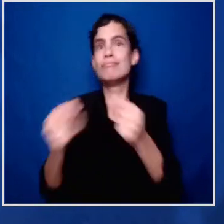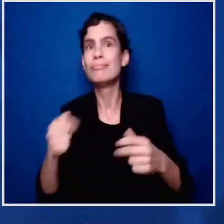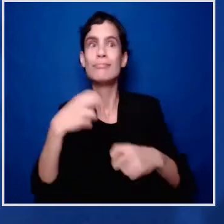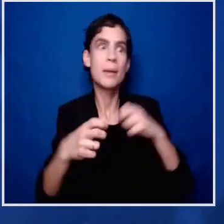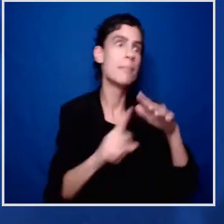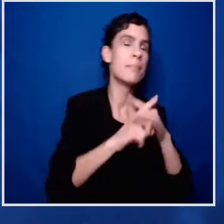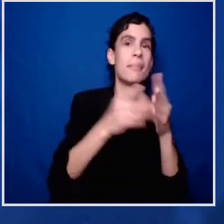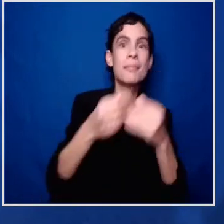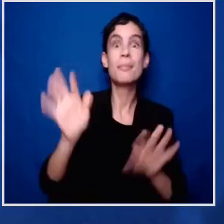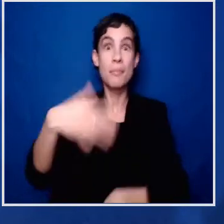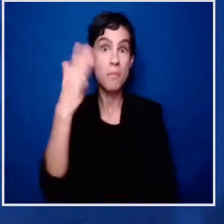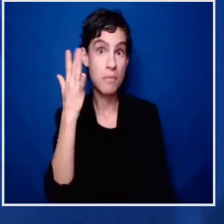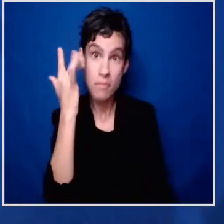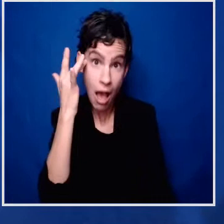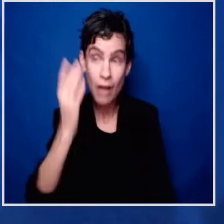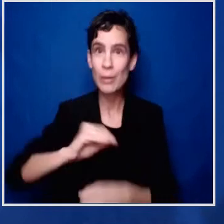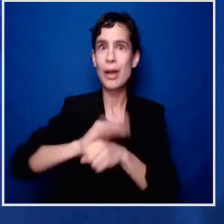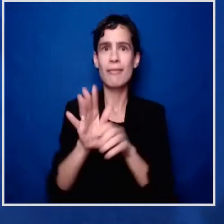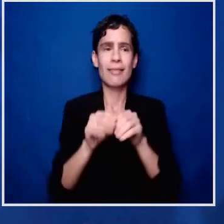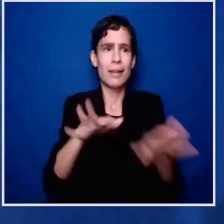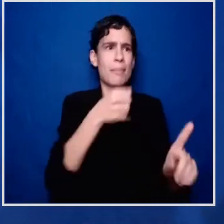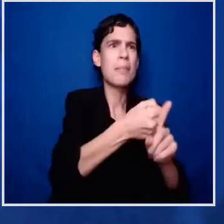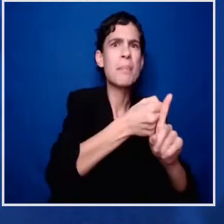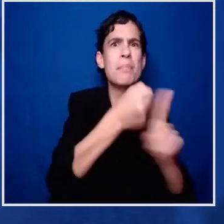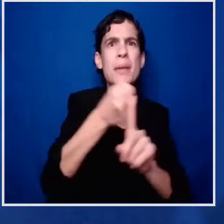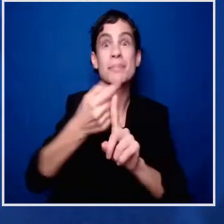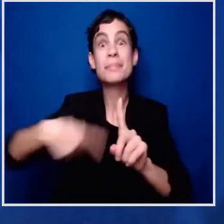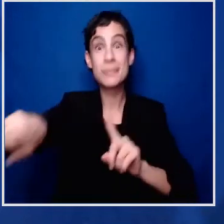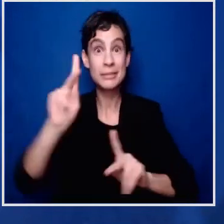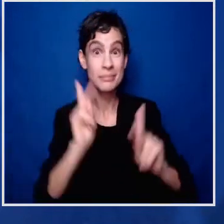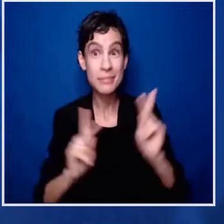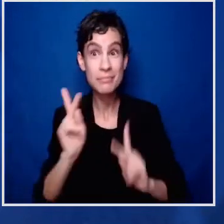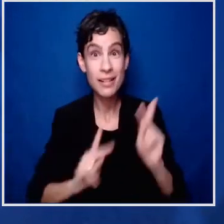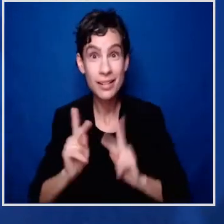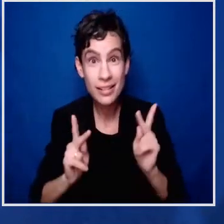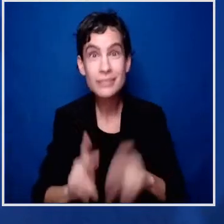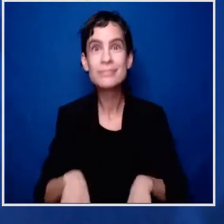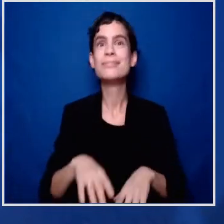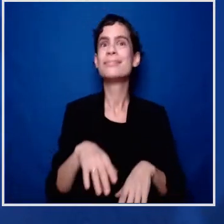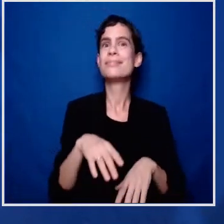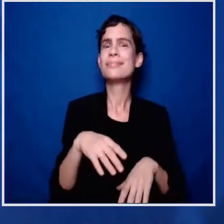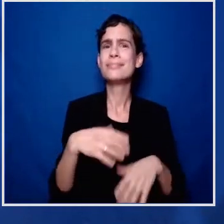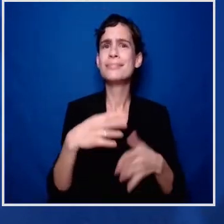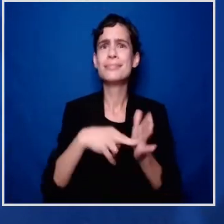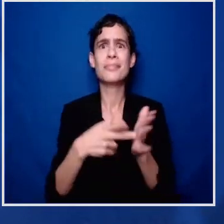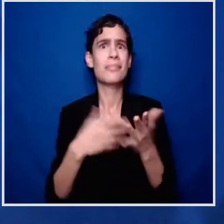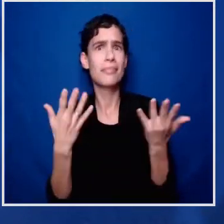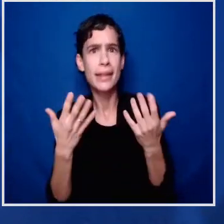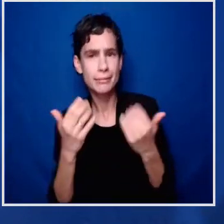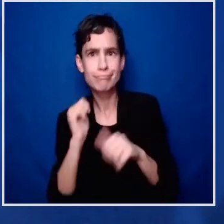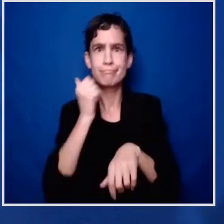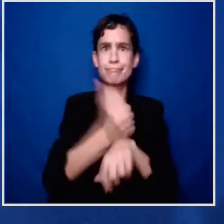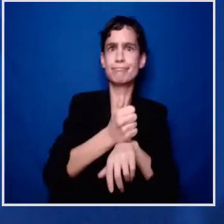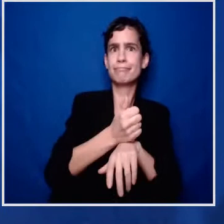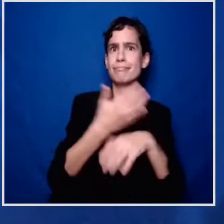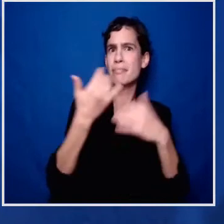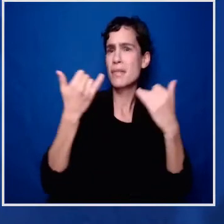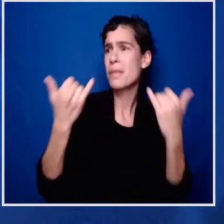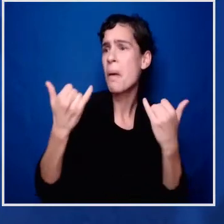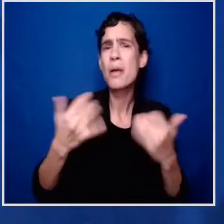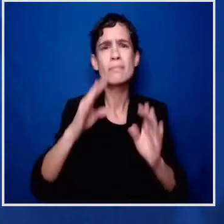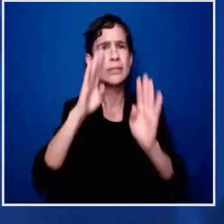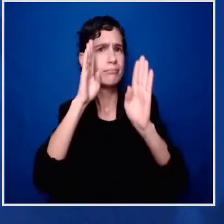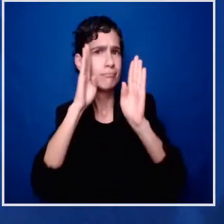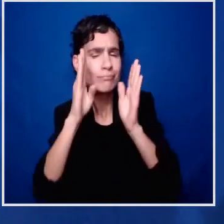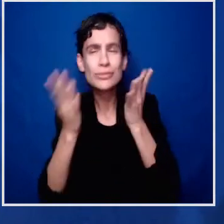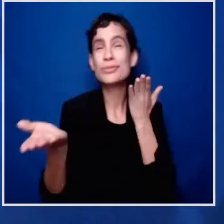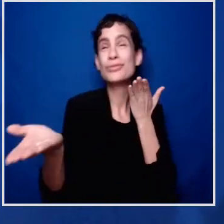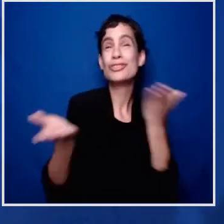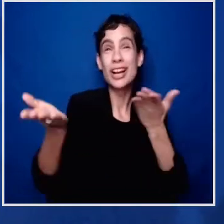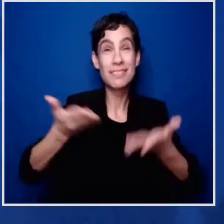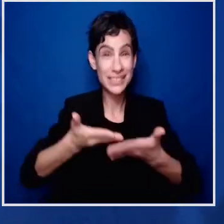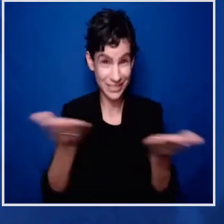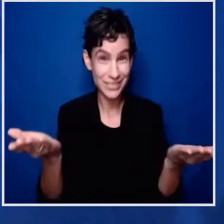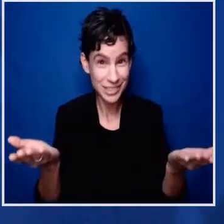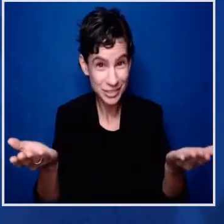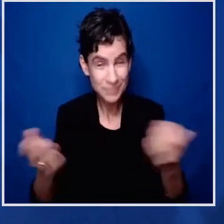HEAL OUR NATION, AND MAKE SURE